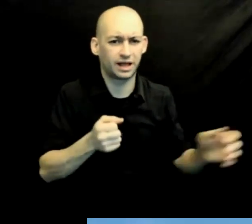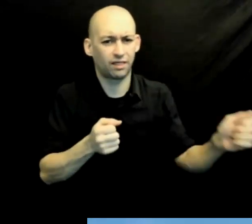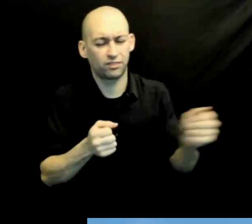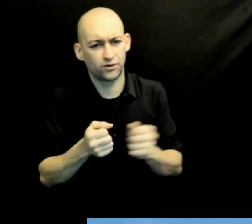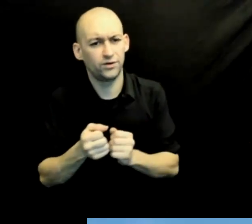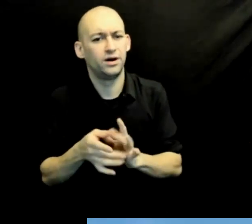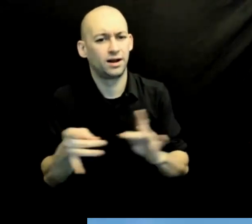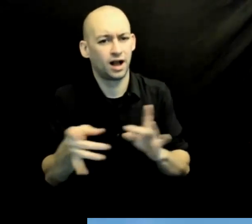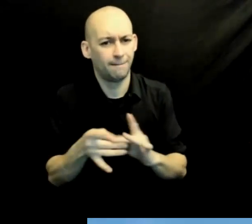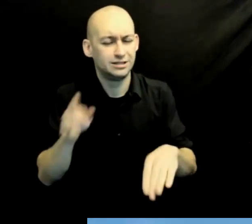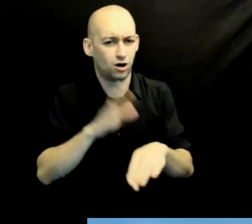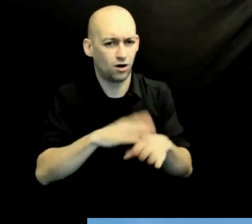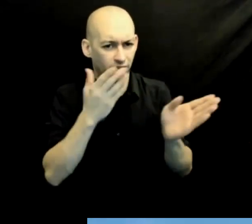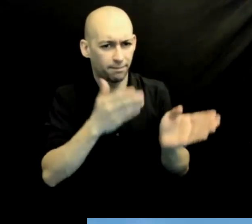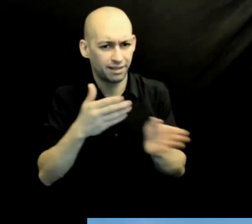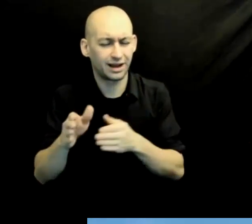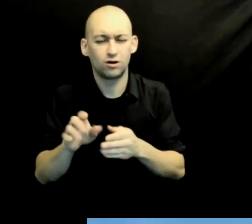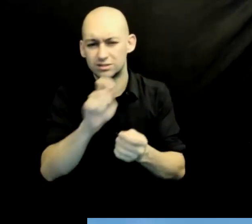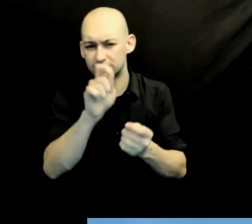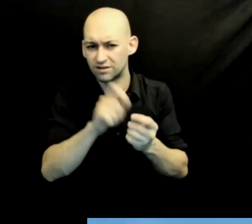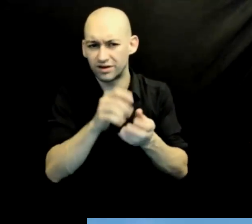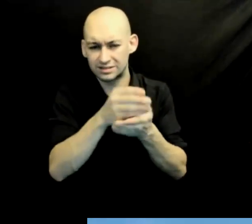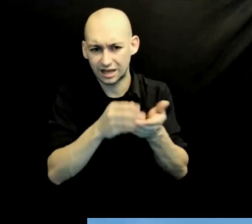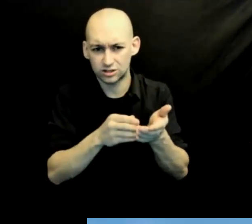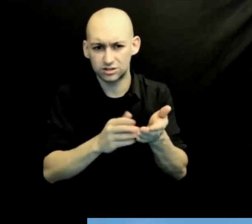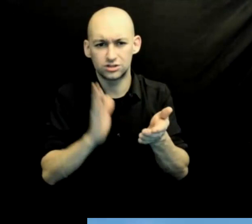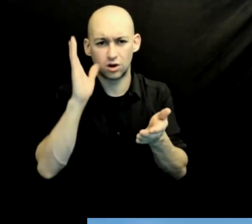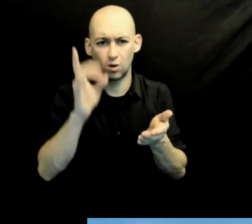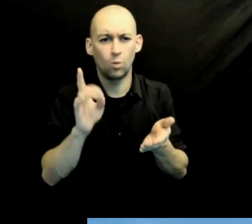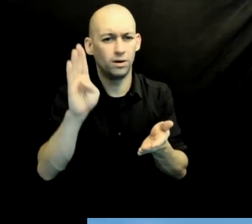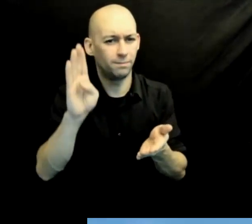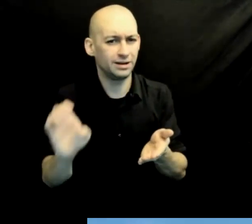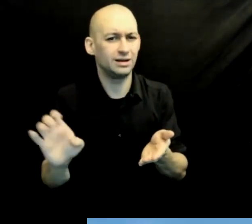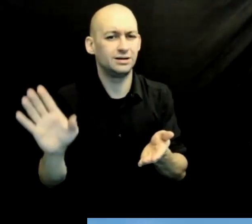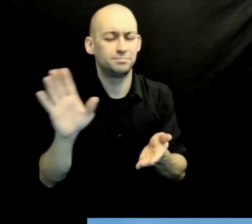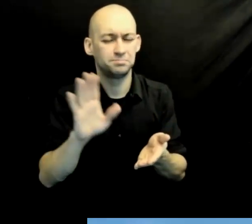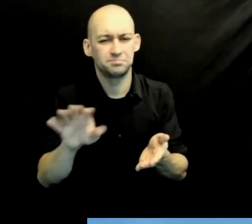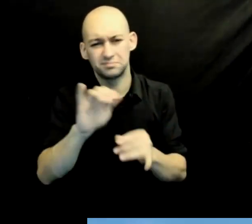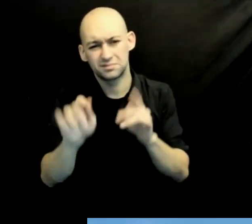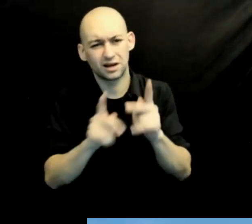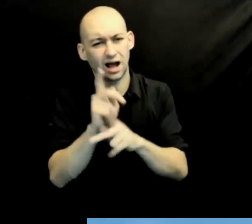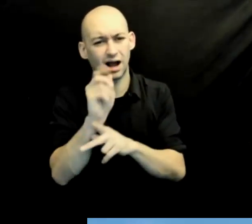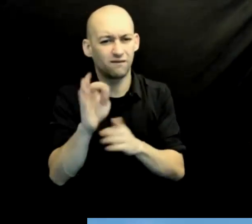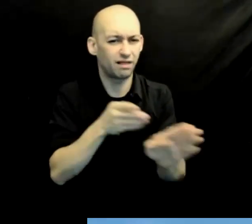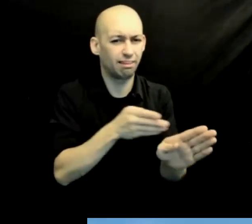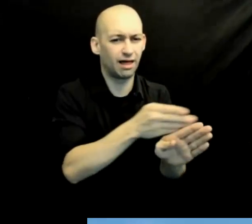the Plan or specific sections that will be sort of aligned from different stakeholder groups that